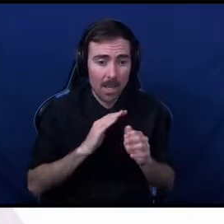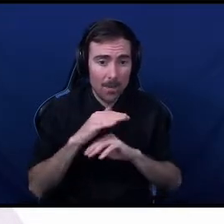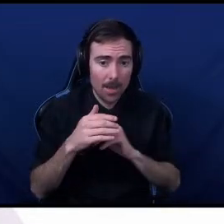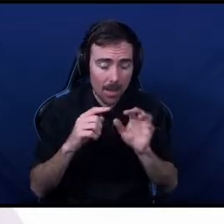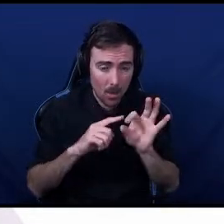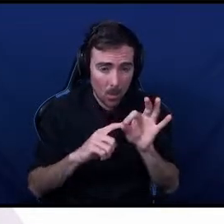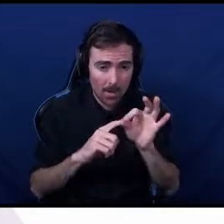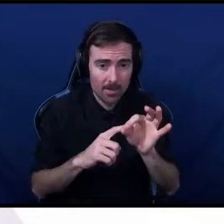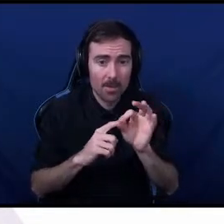just I can